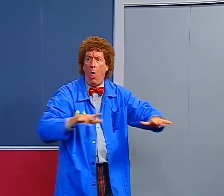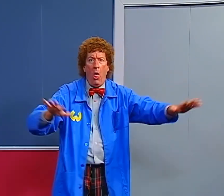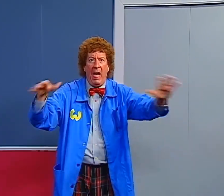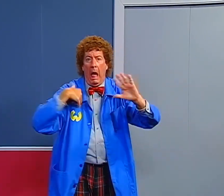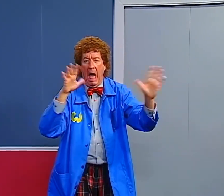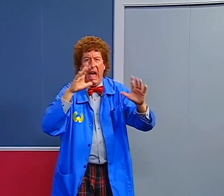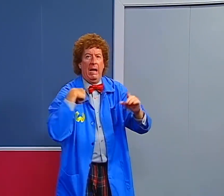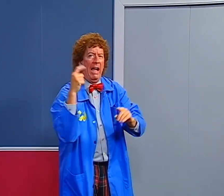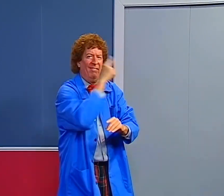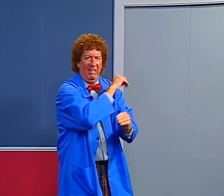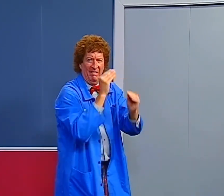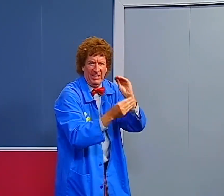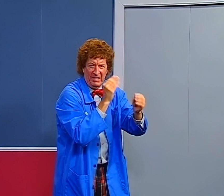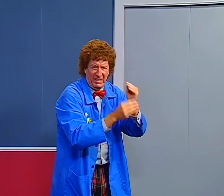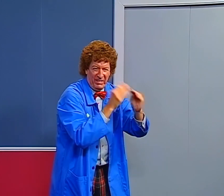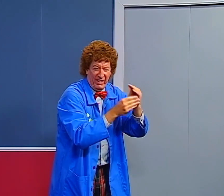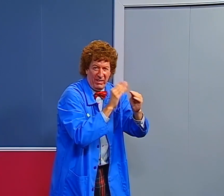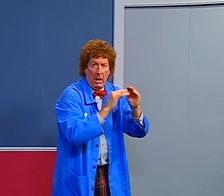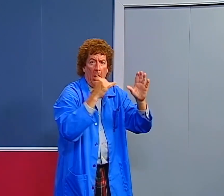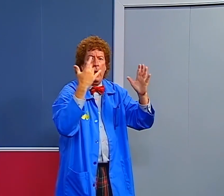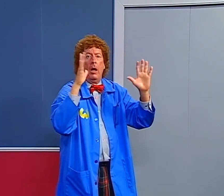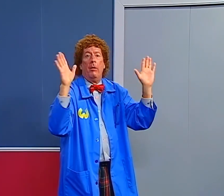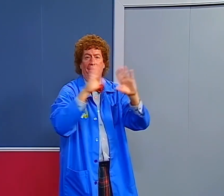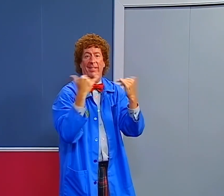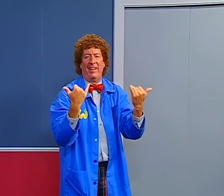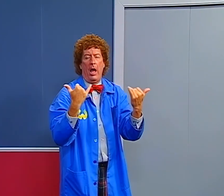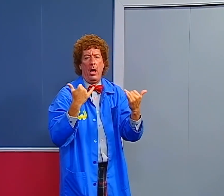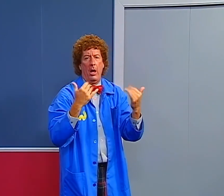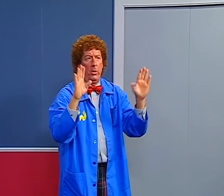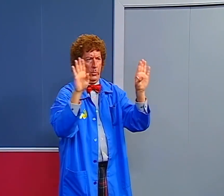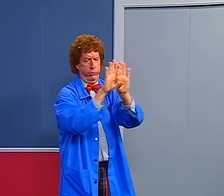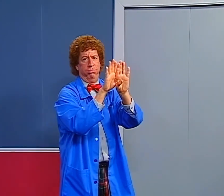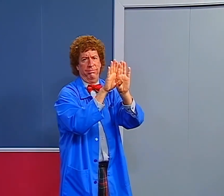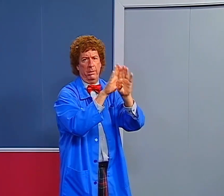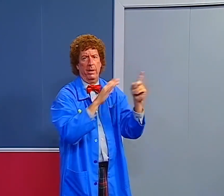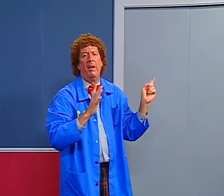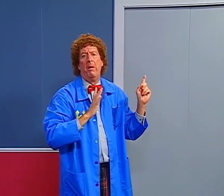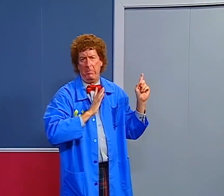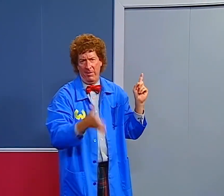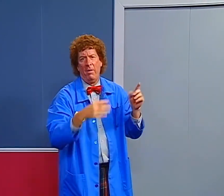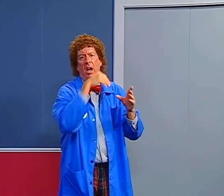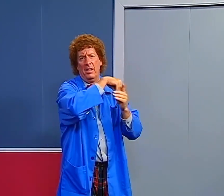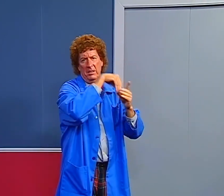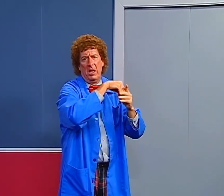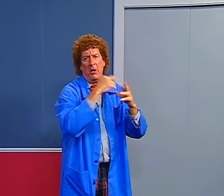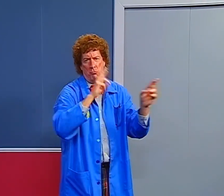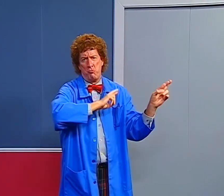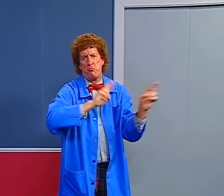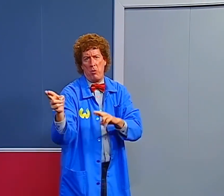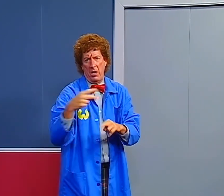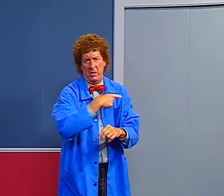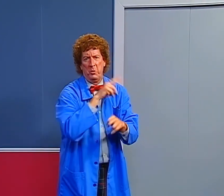THE DOOR WAS JUST STUCK OPEN, AND THAT'S HOW THEY GOT OUT. WE FIXED IT, BUT MAKE SURE TO KEEP THE DOOR CLOSED